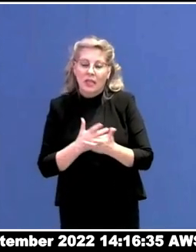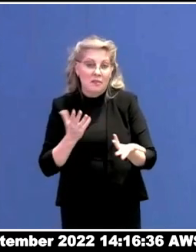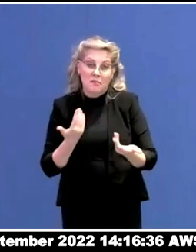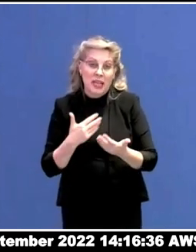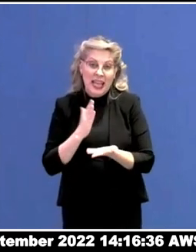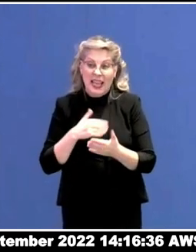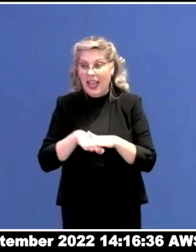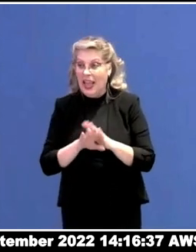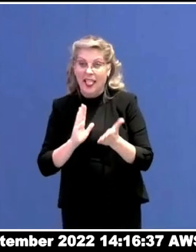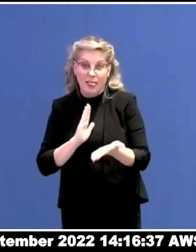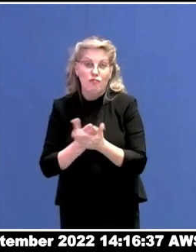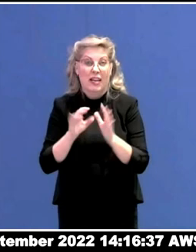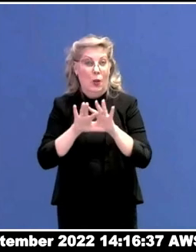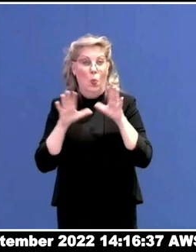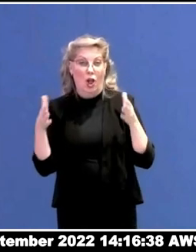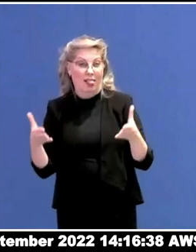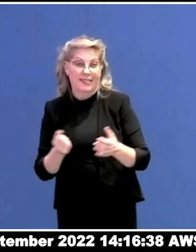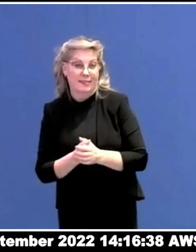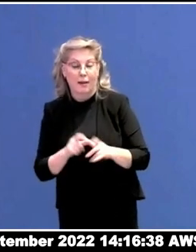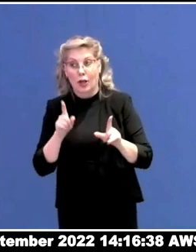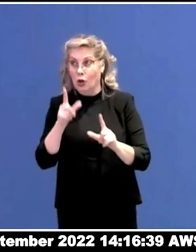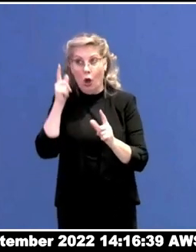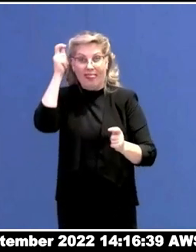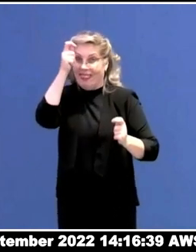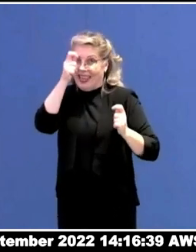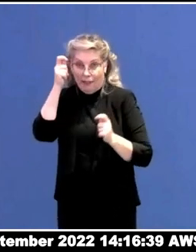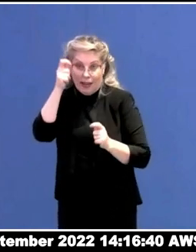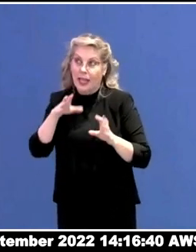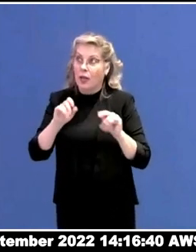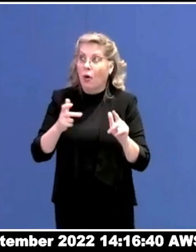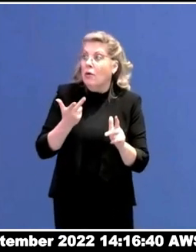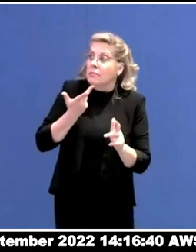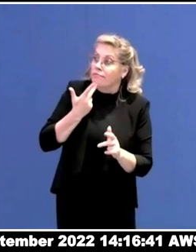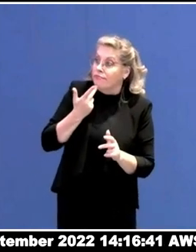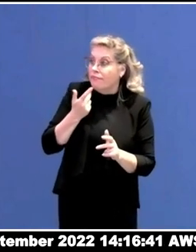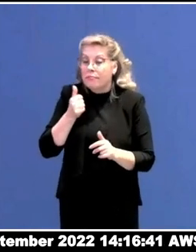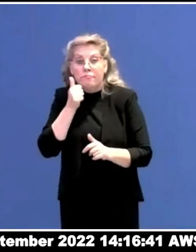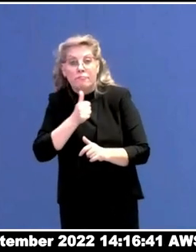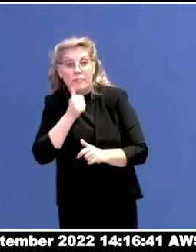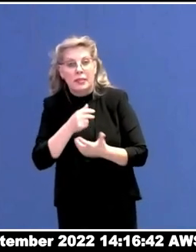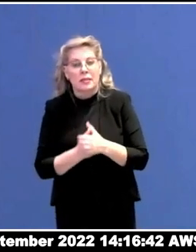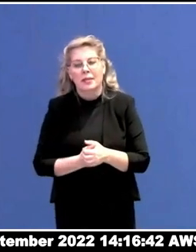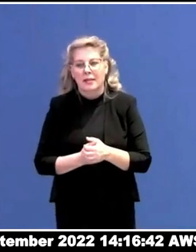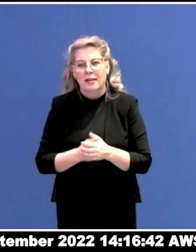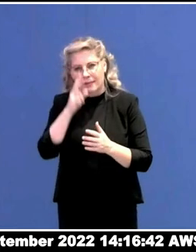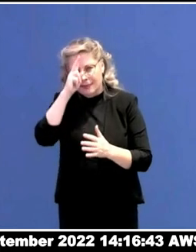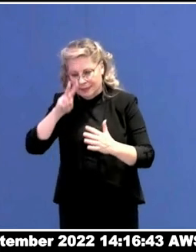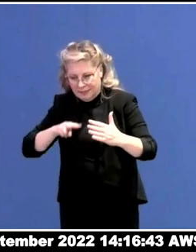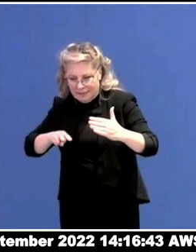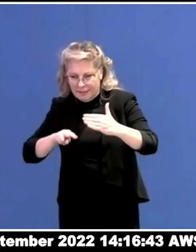try and graft on to a long-term system suggested changes, from a practical point of